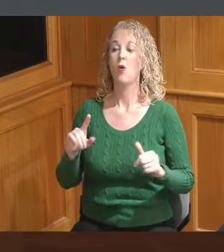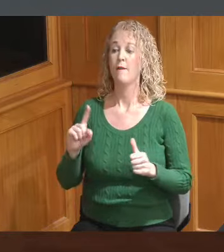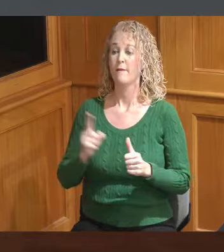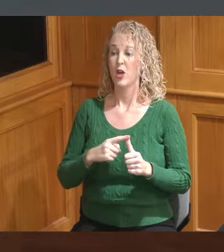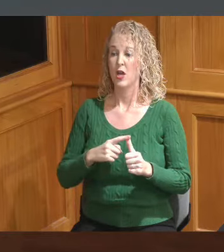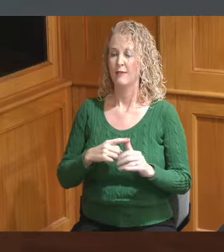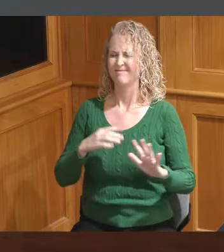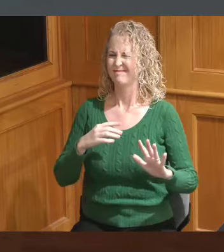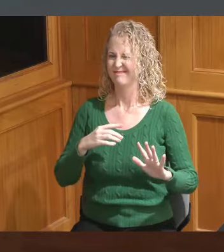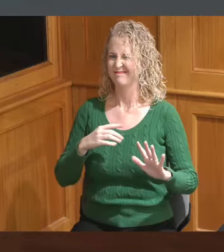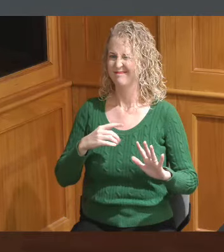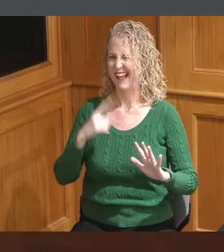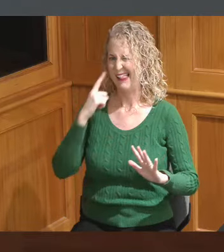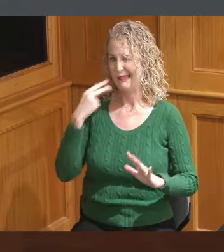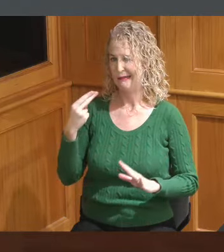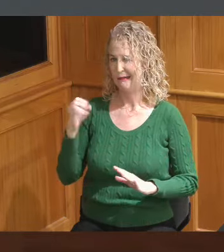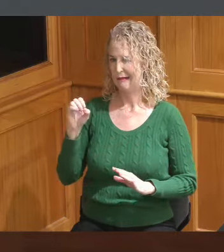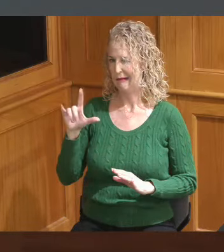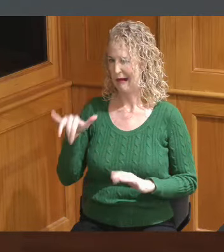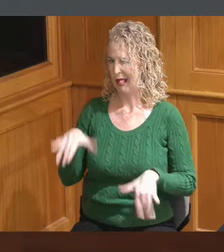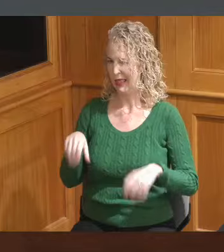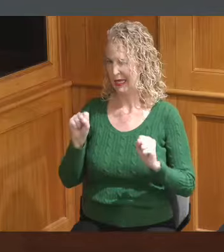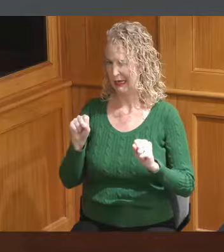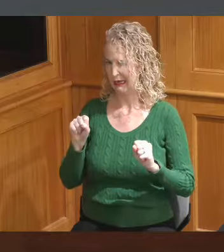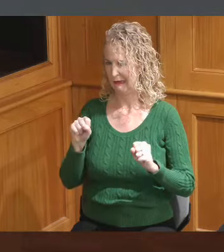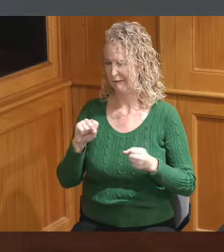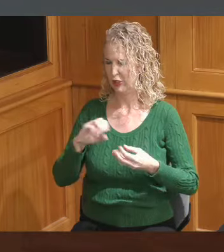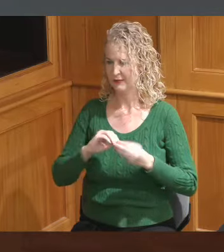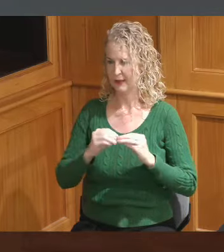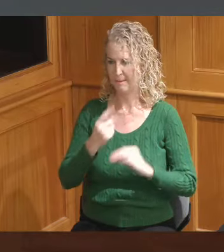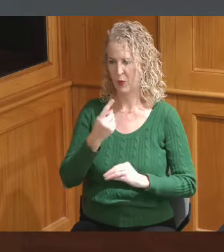I'm going to defer to Holly for the actually the first two items. who's going to walk us through an